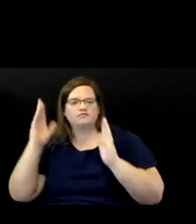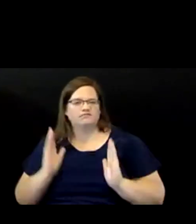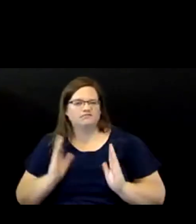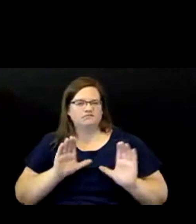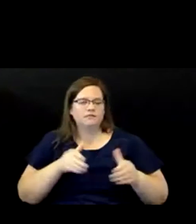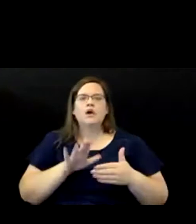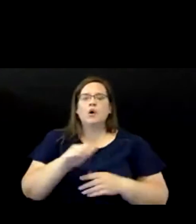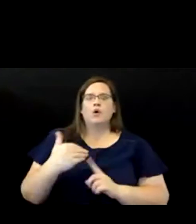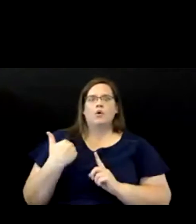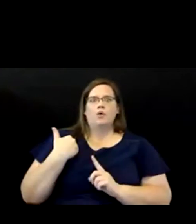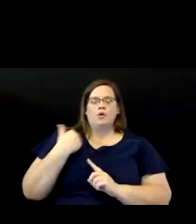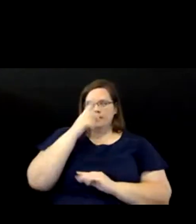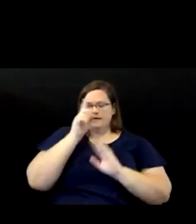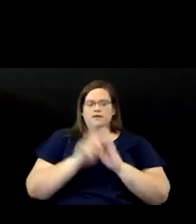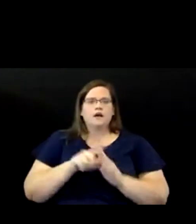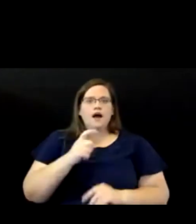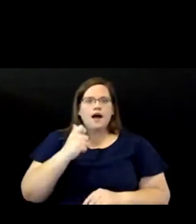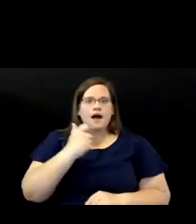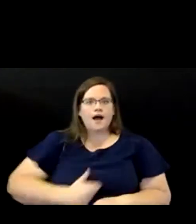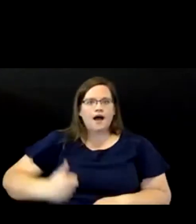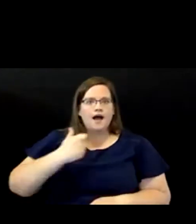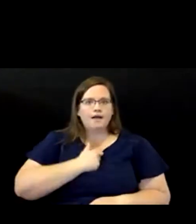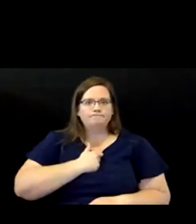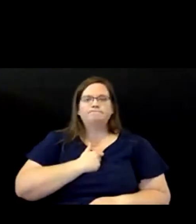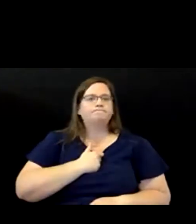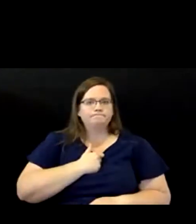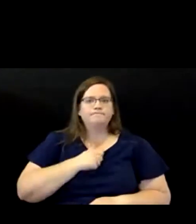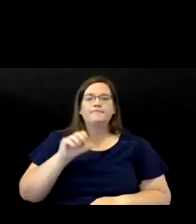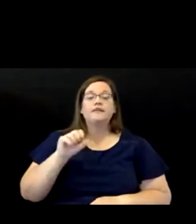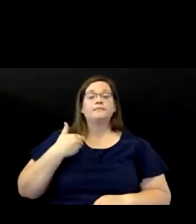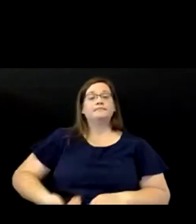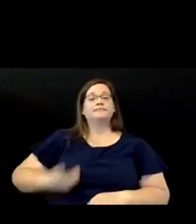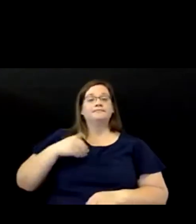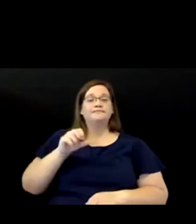me, I so apologize. Sean Barrett, I'm a white man. I should have said this